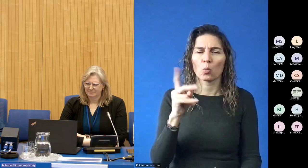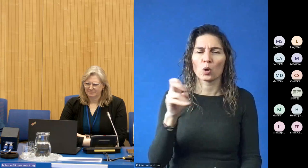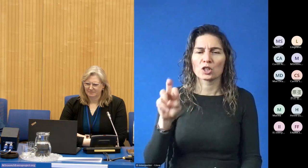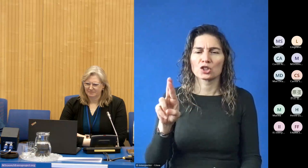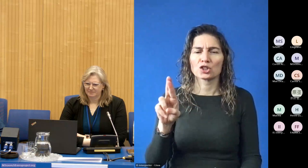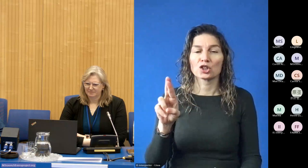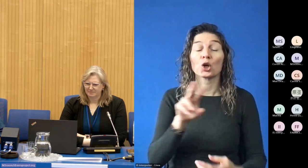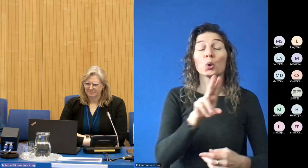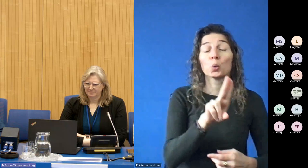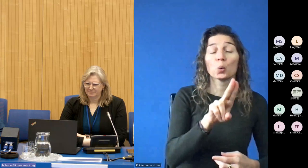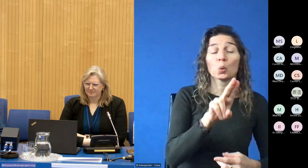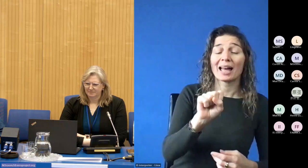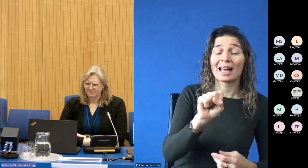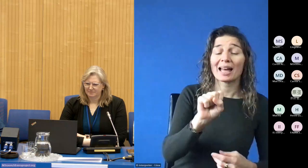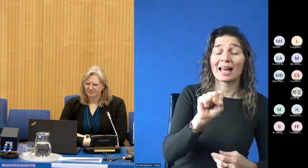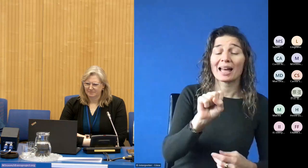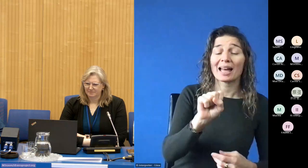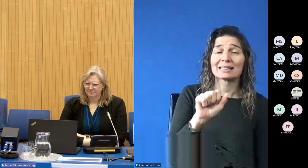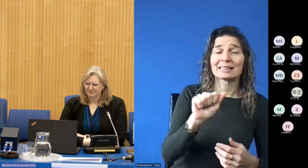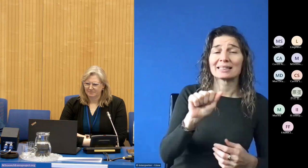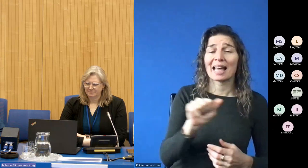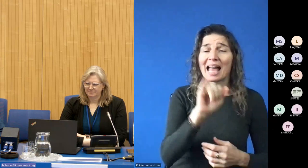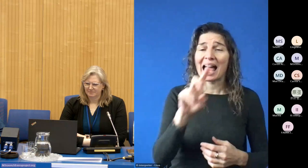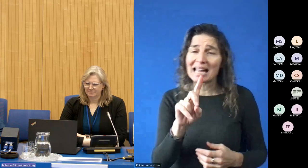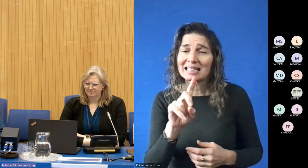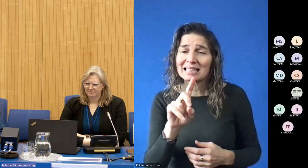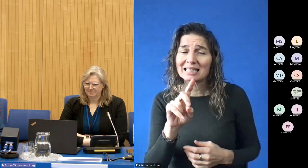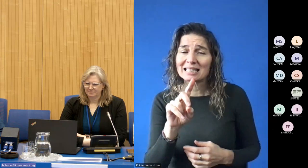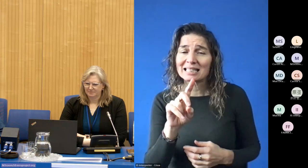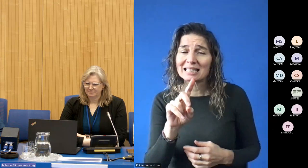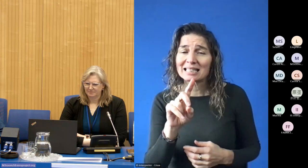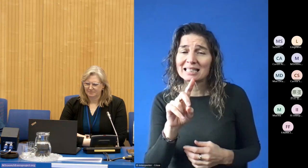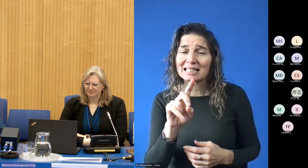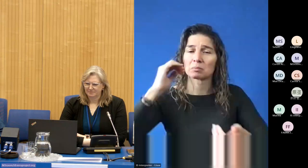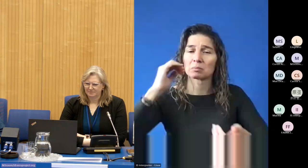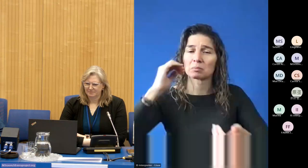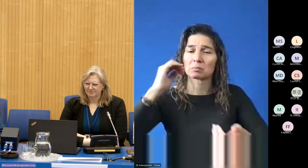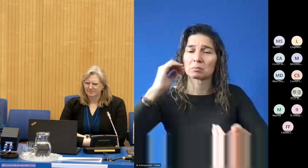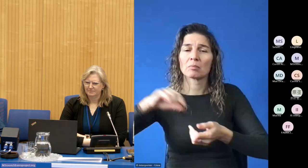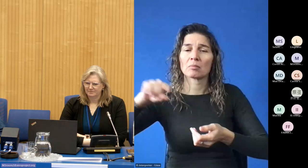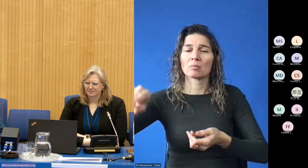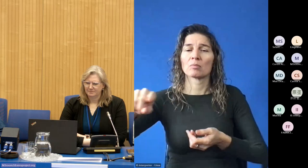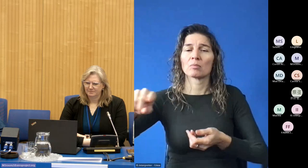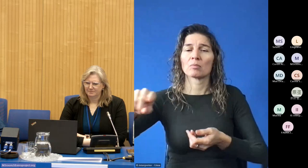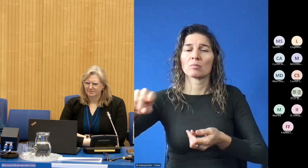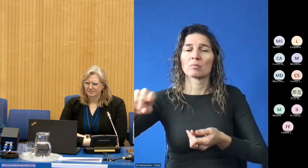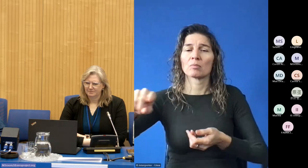government in a program called all children reading, so the bloom platform as part of